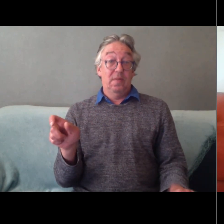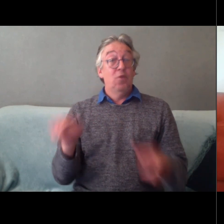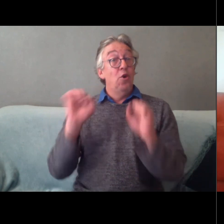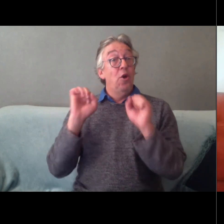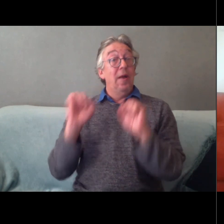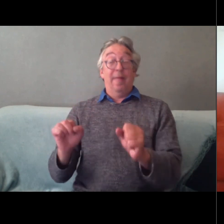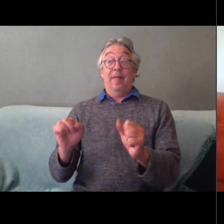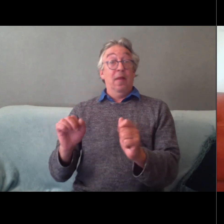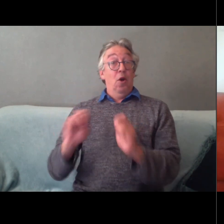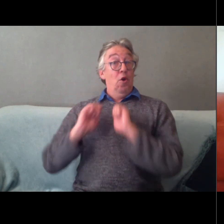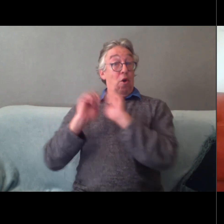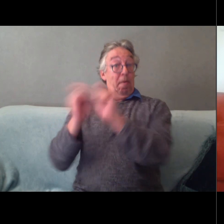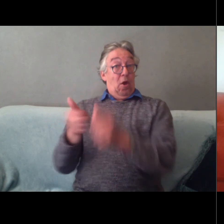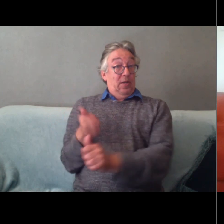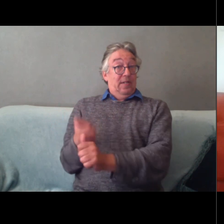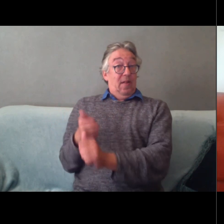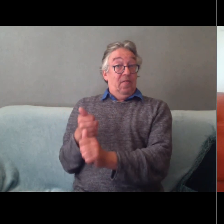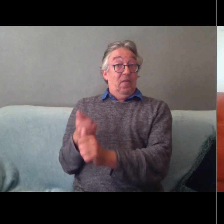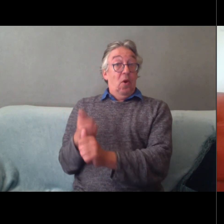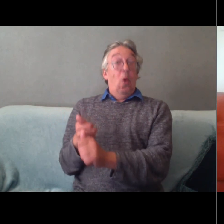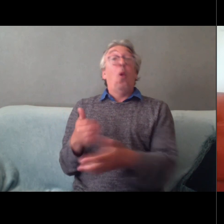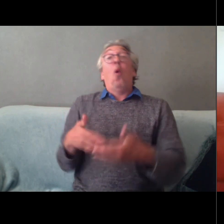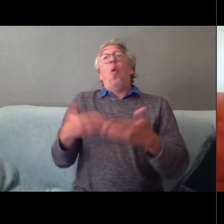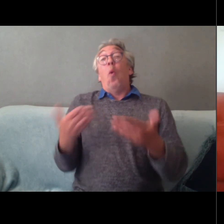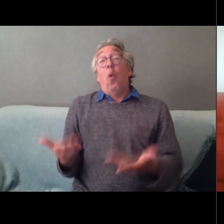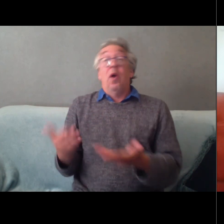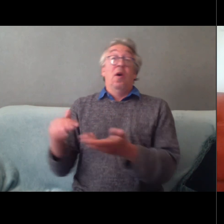or an organization may apply on their behalf.